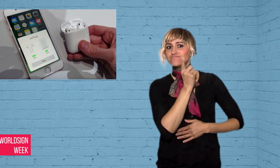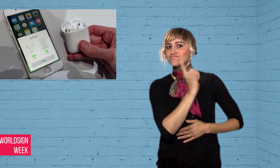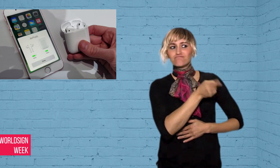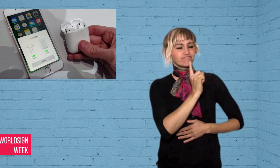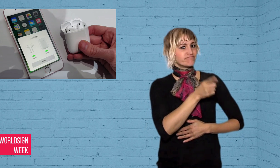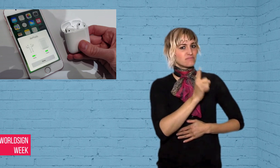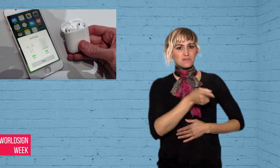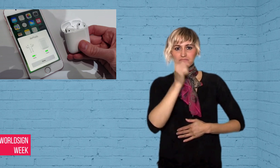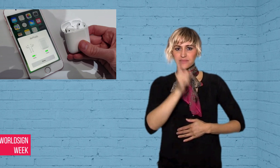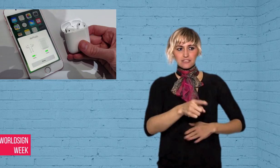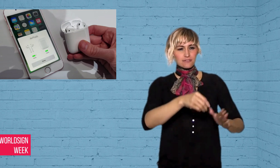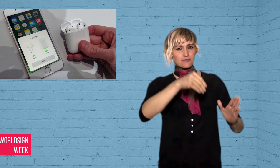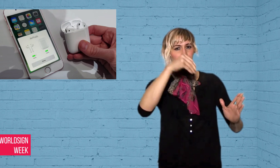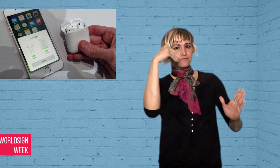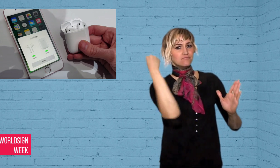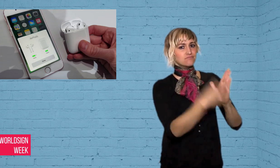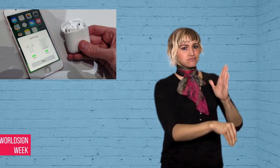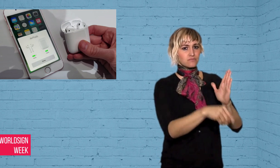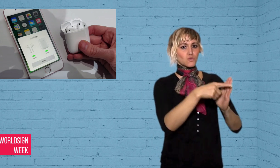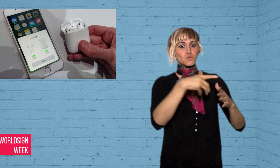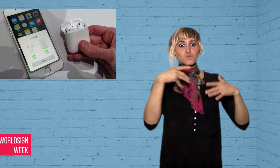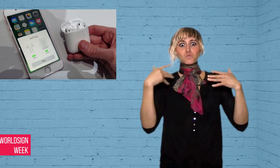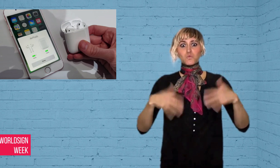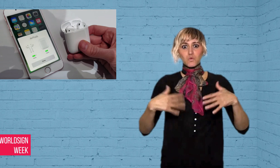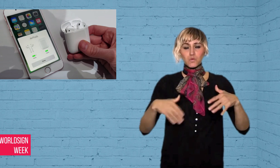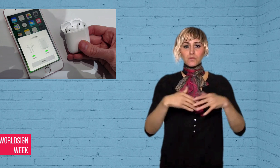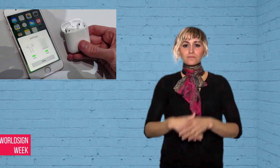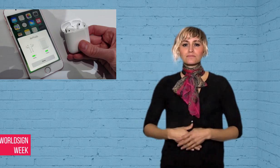for the company.